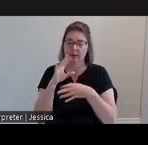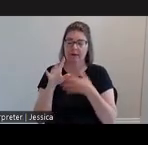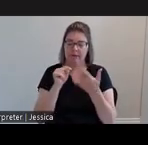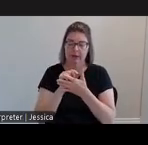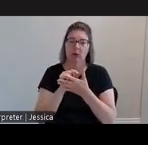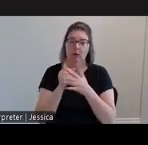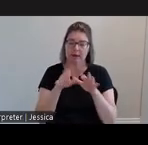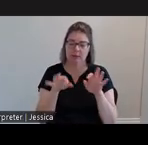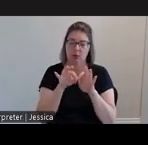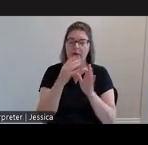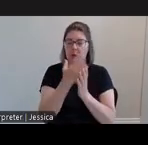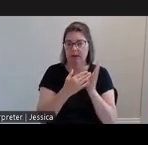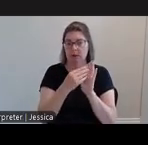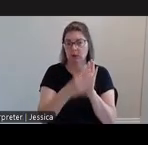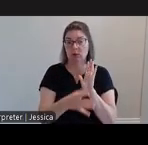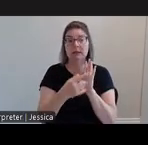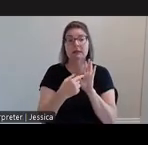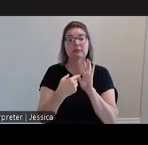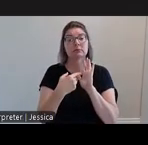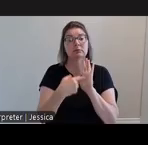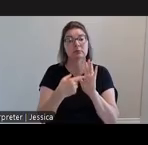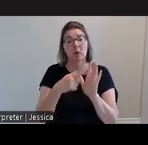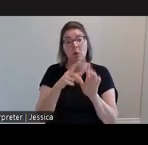particularly those who are blind or visually impaired,